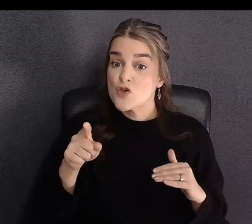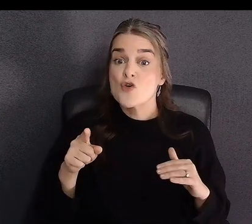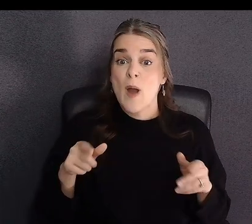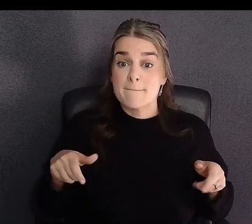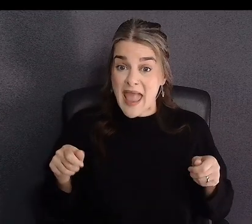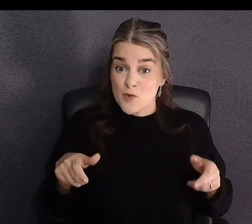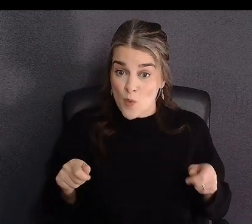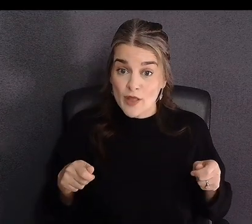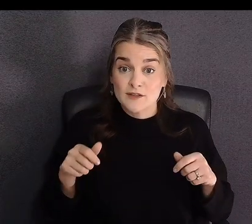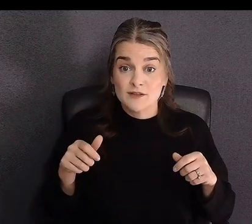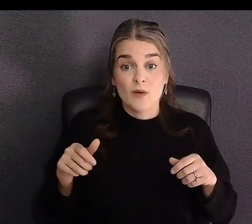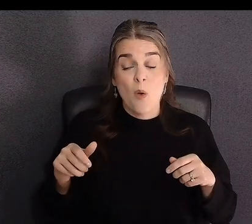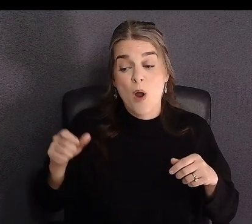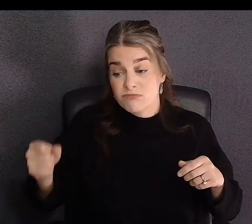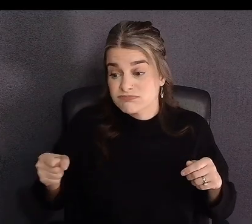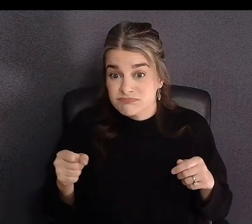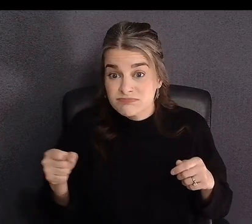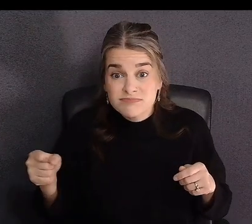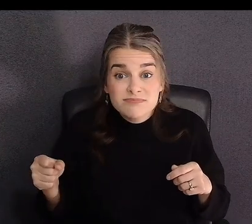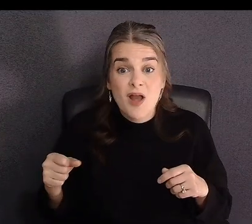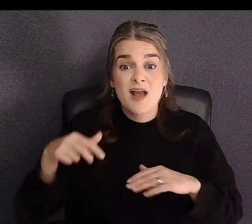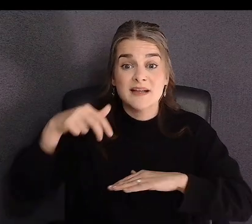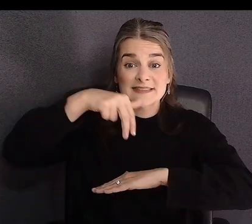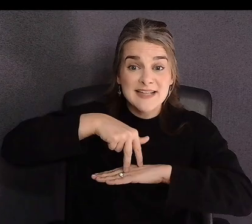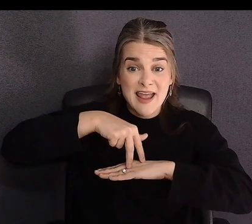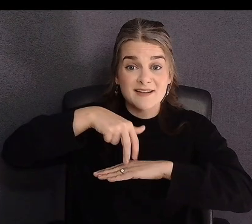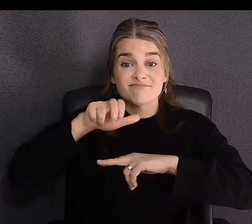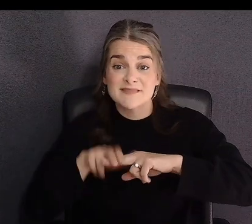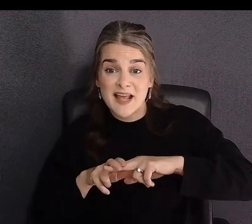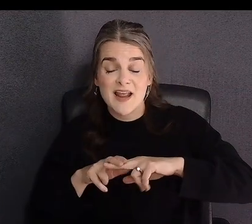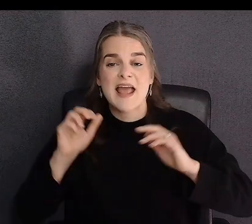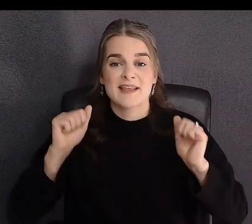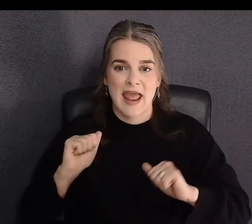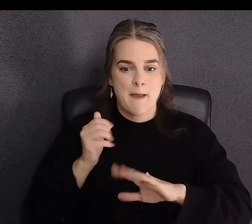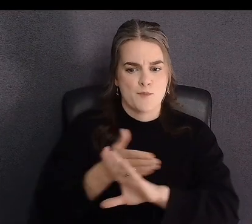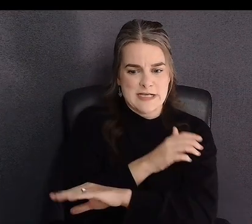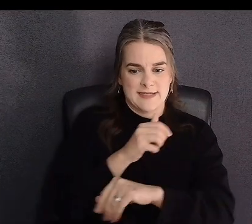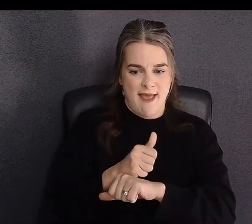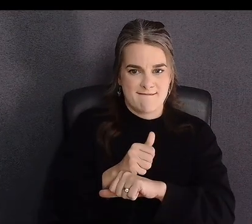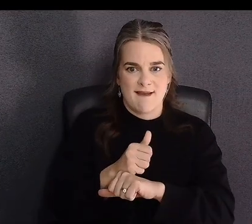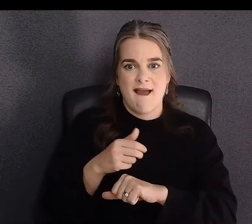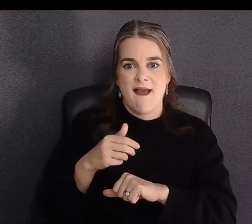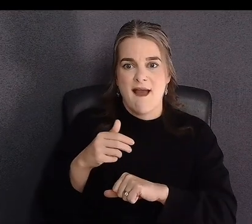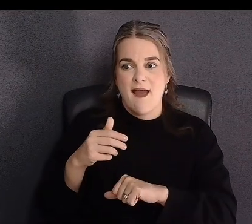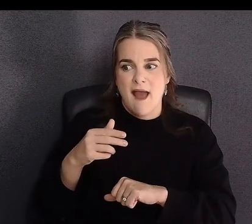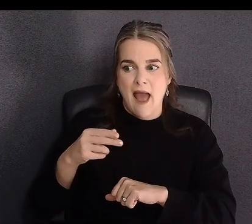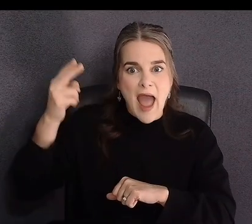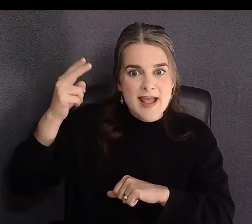you can make it a standing desk. It's great. Some of them, you can preset the heights that you want. So all you have to do is press it once,